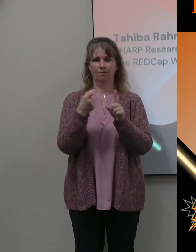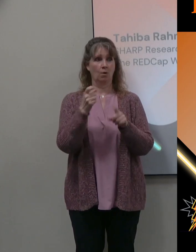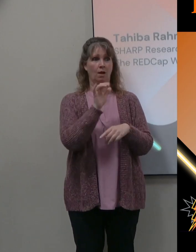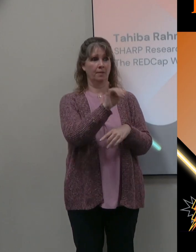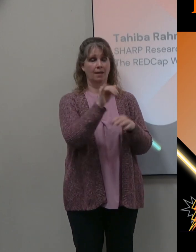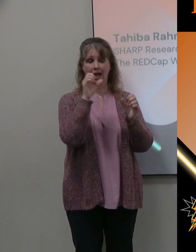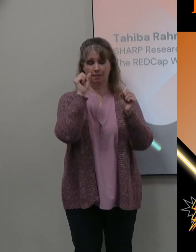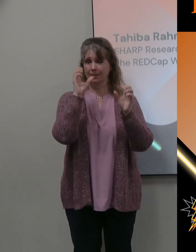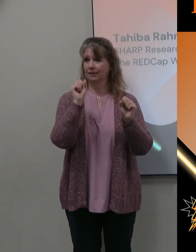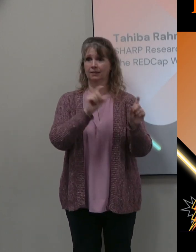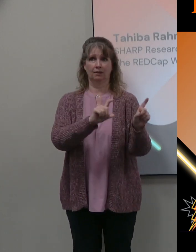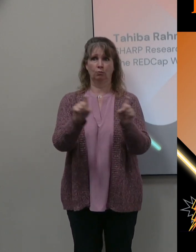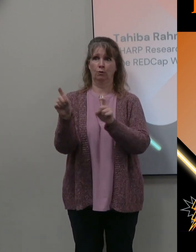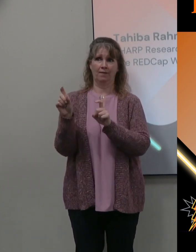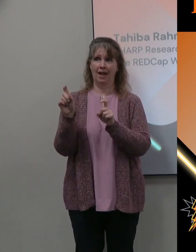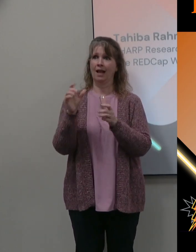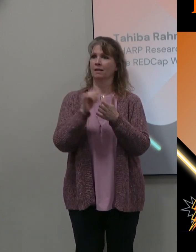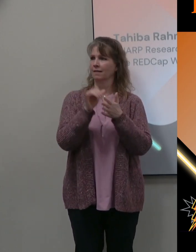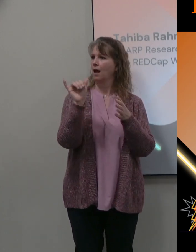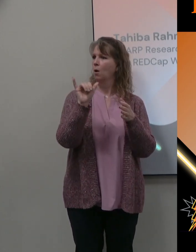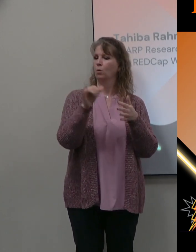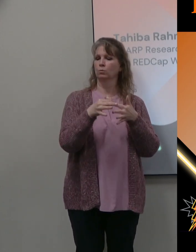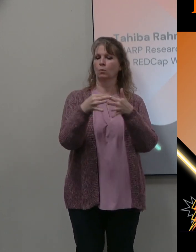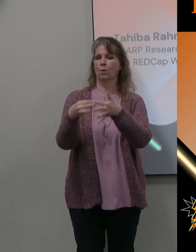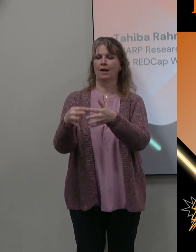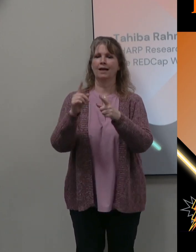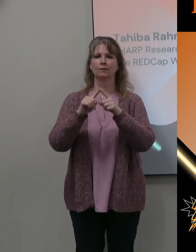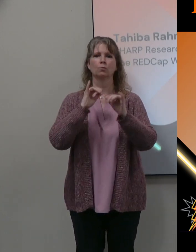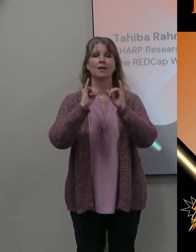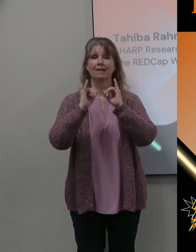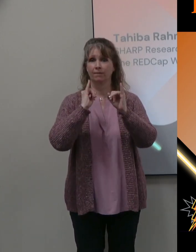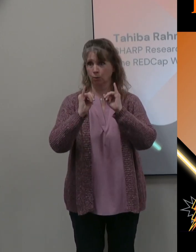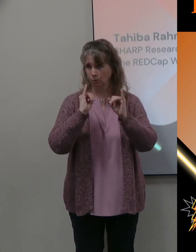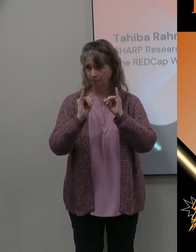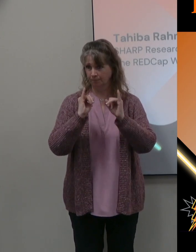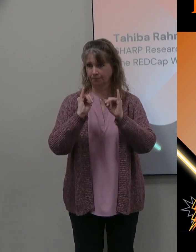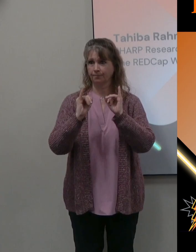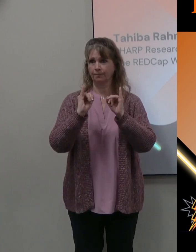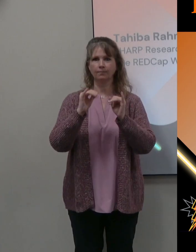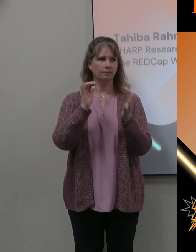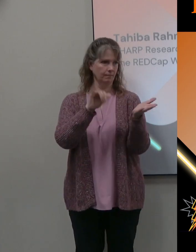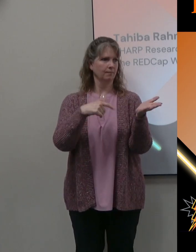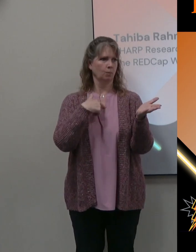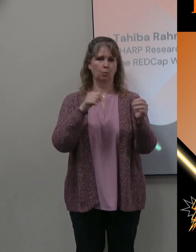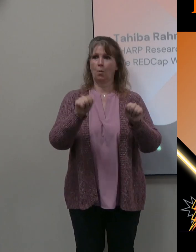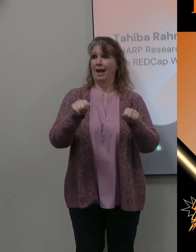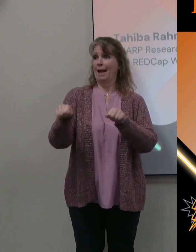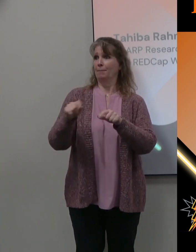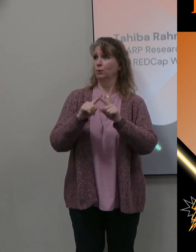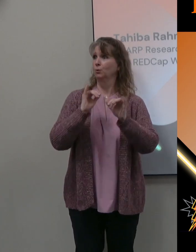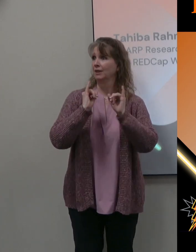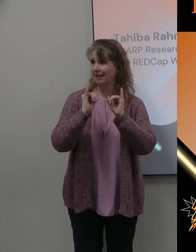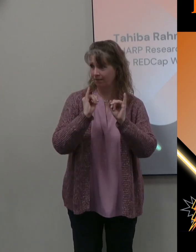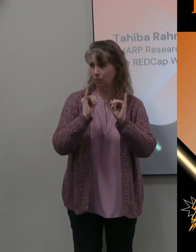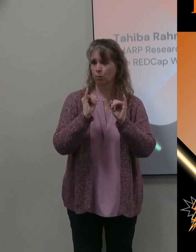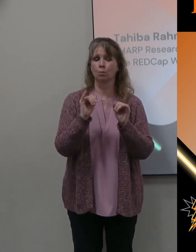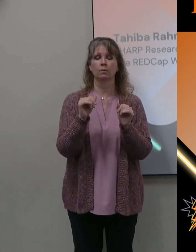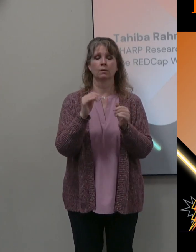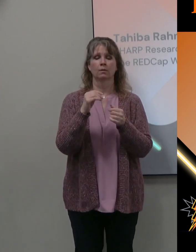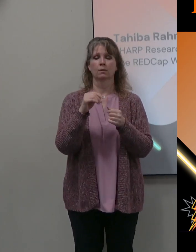And we had so much amazing data from that survey, and it led to our interviews, and that we were able to